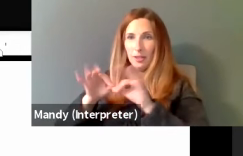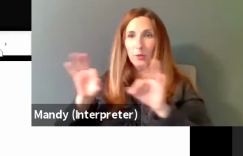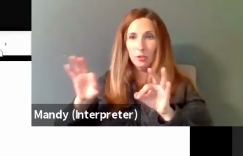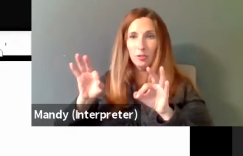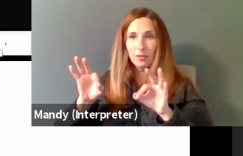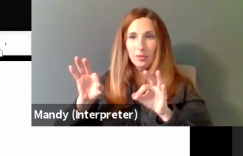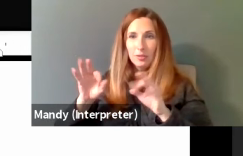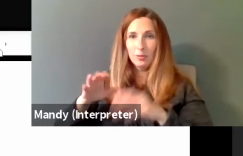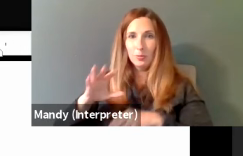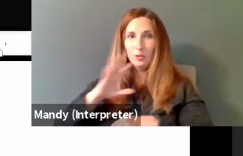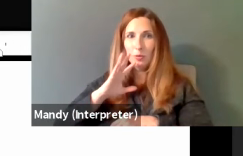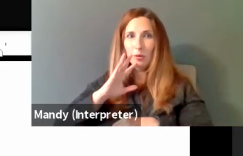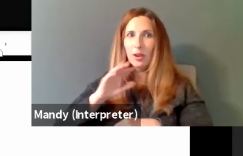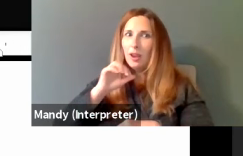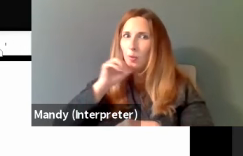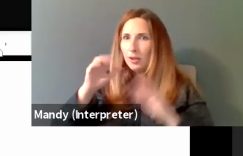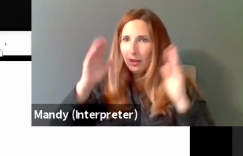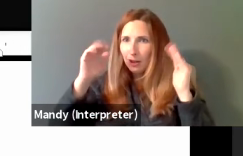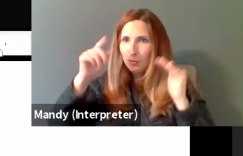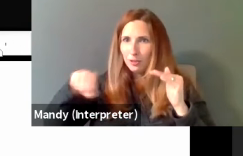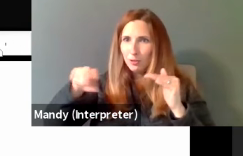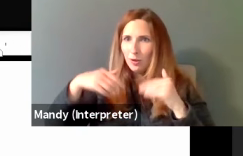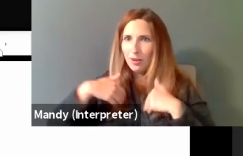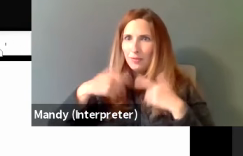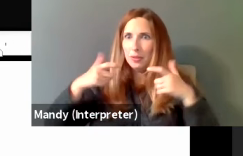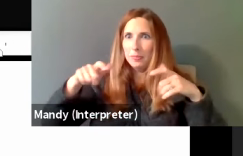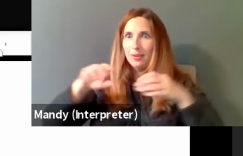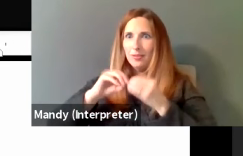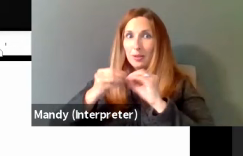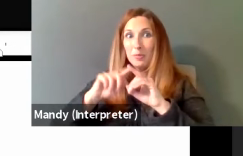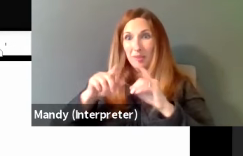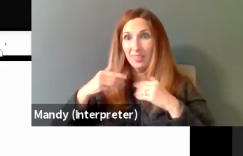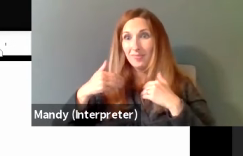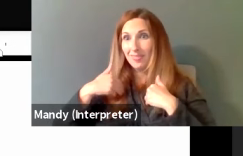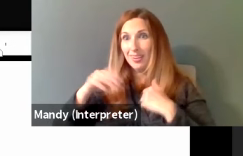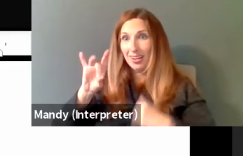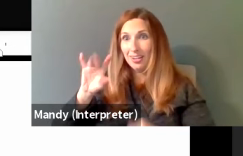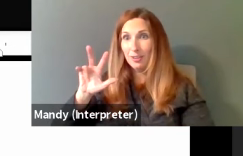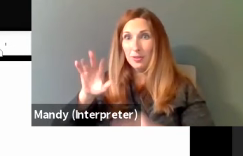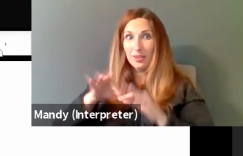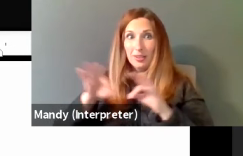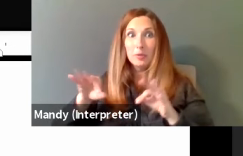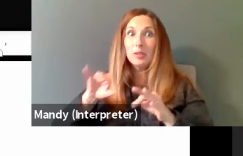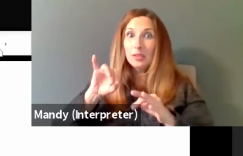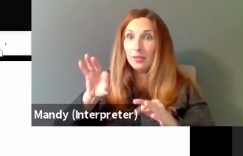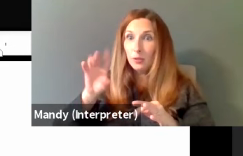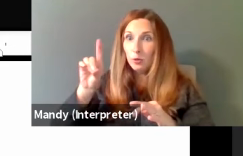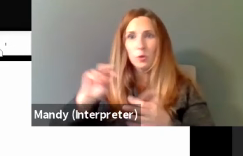I wouldn't expect all of you to have that big of a number but if you do, you're reaching a lot of people already.